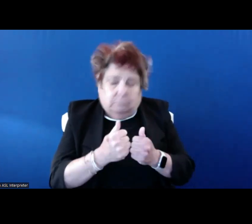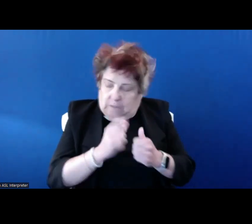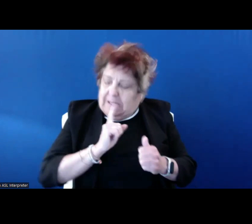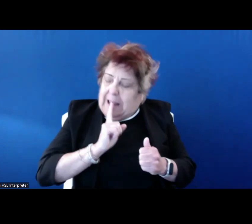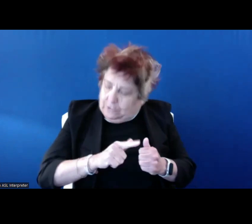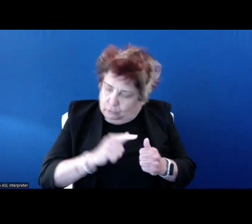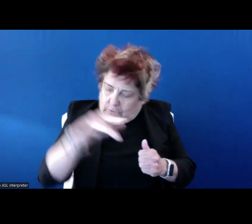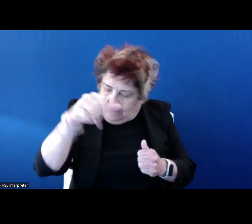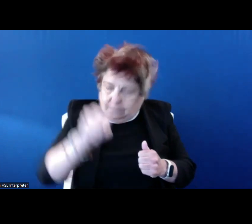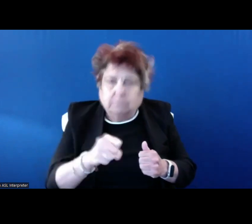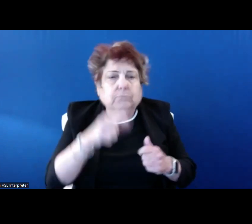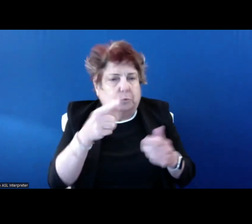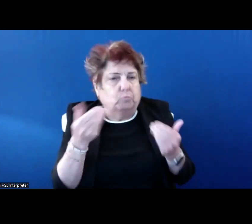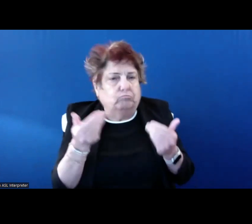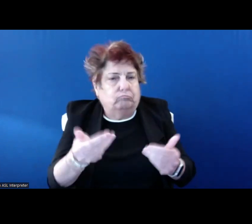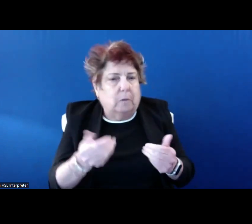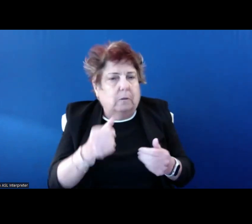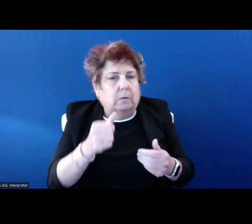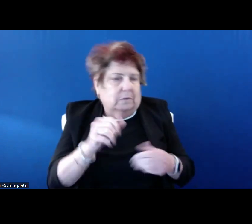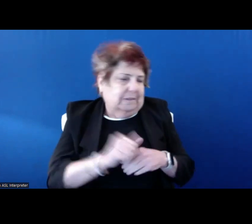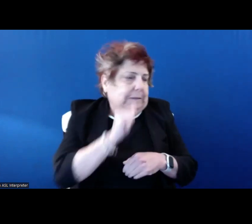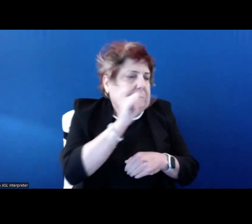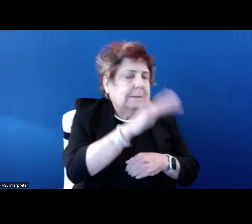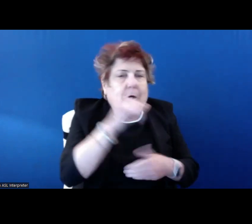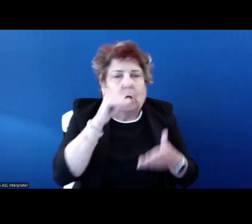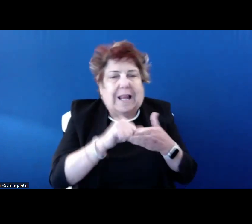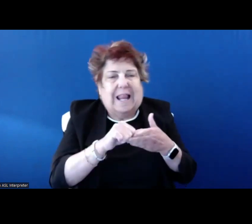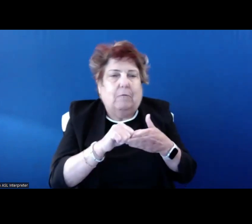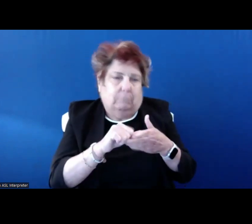your letter of intent now without having fully formed